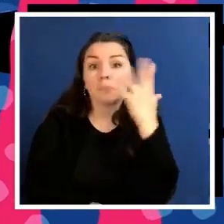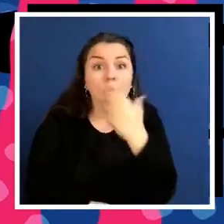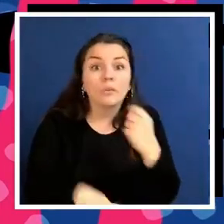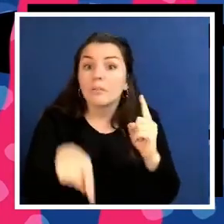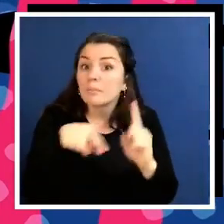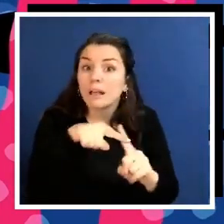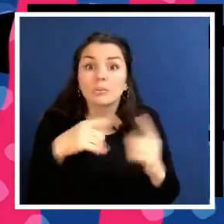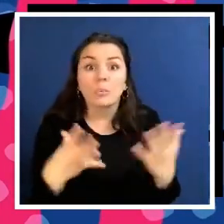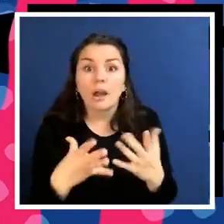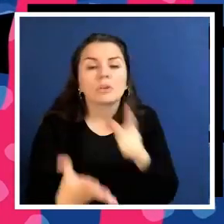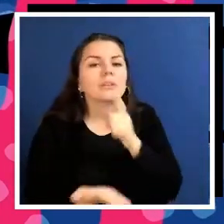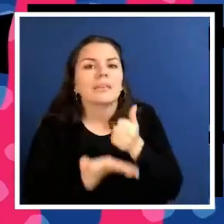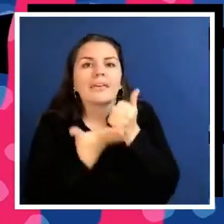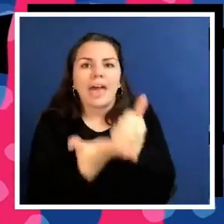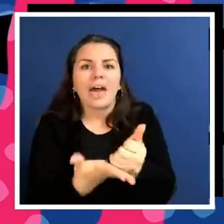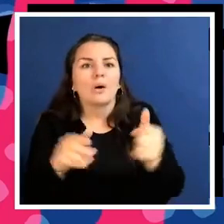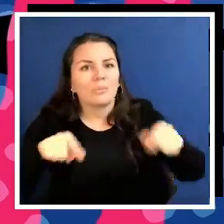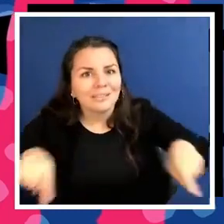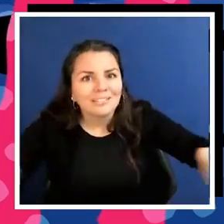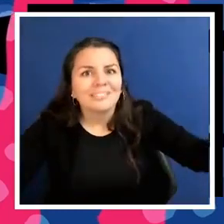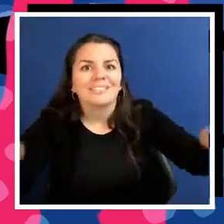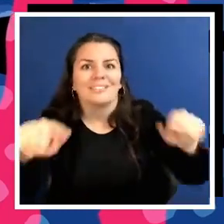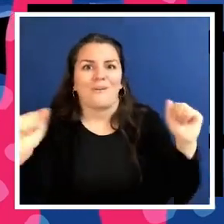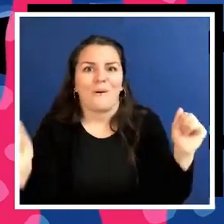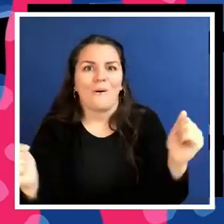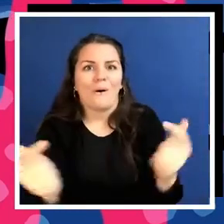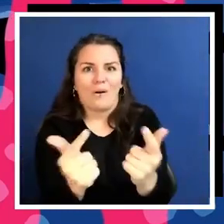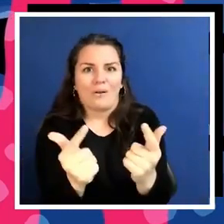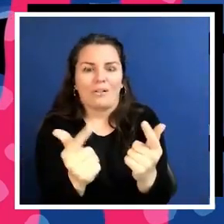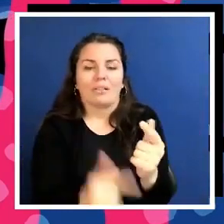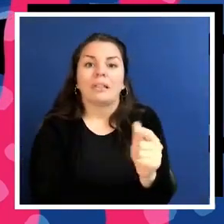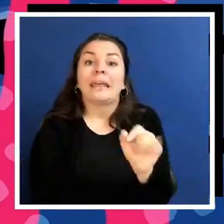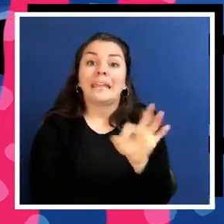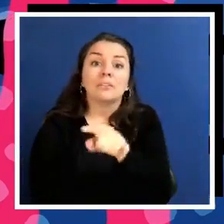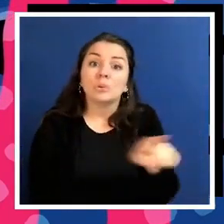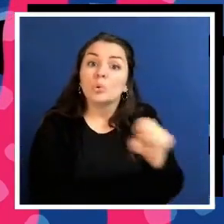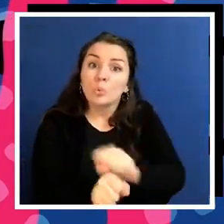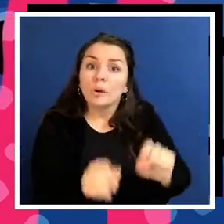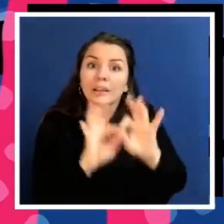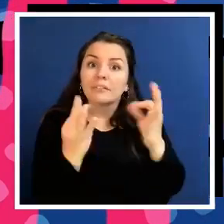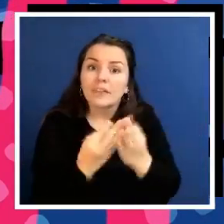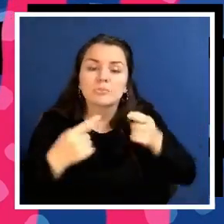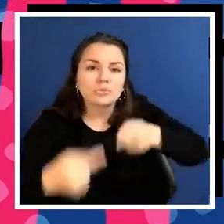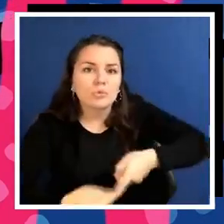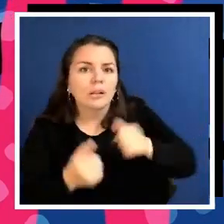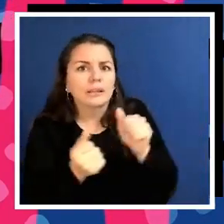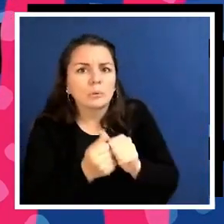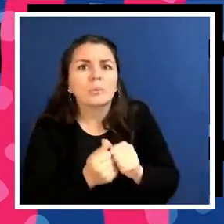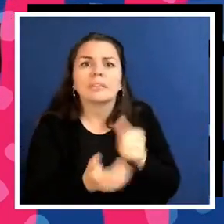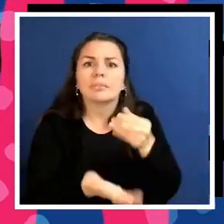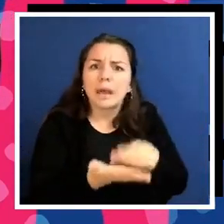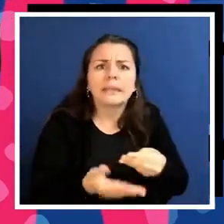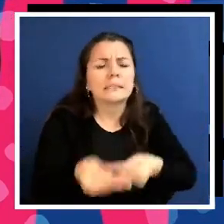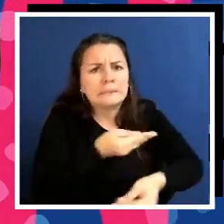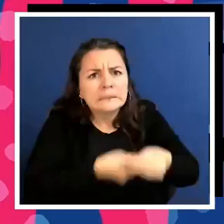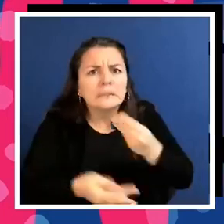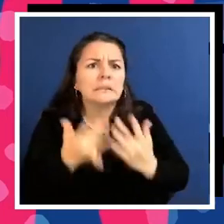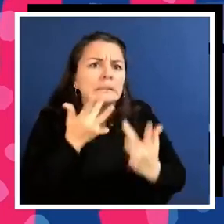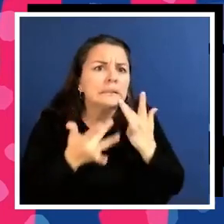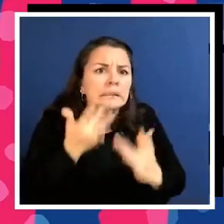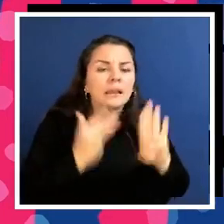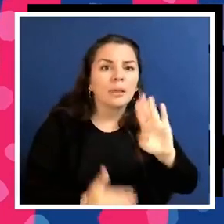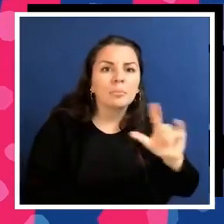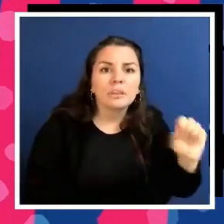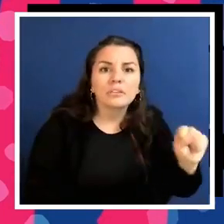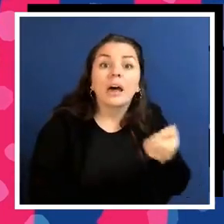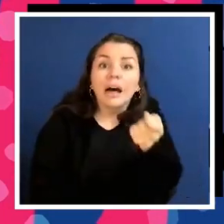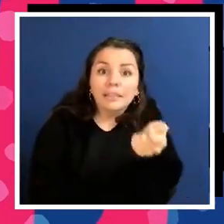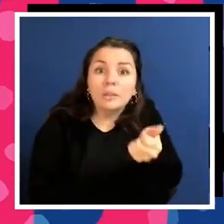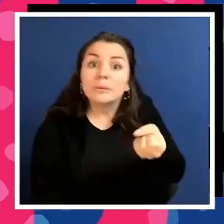YOUR FAMILY.